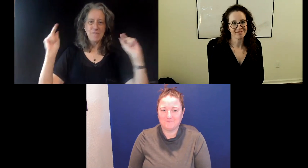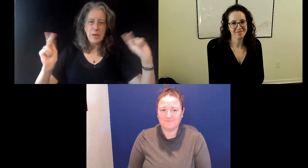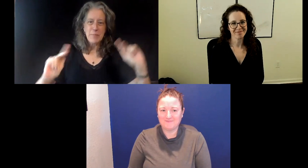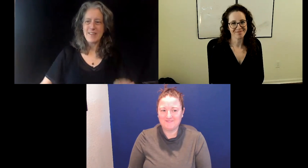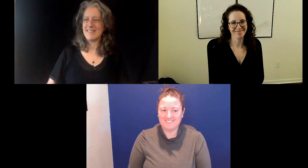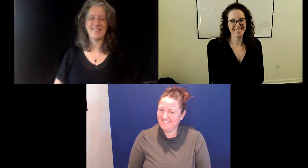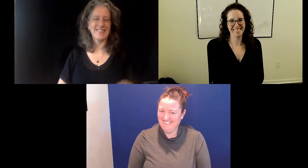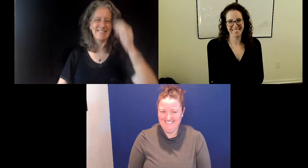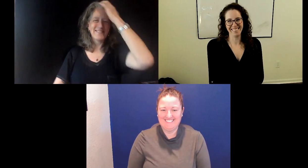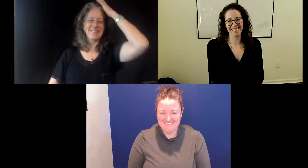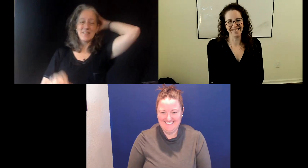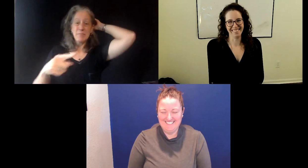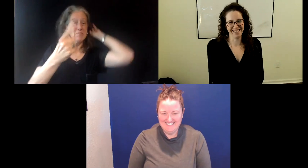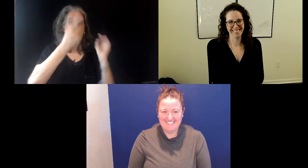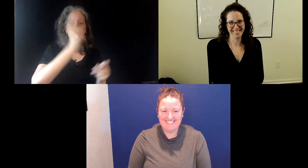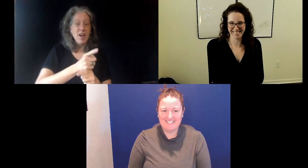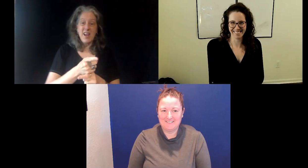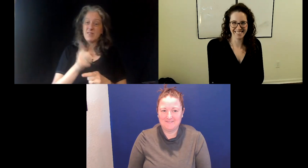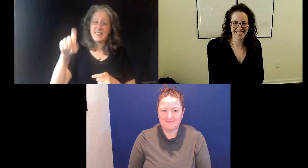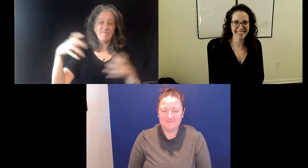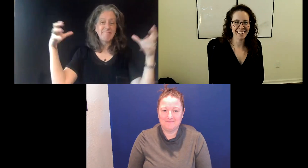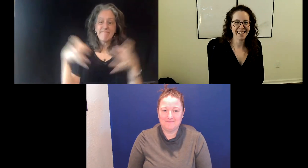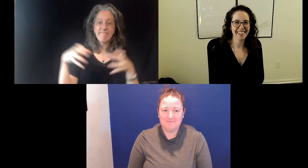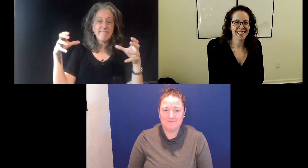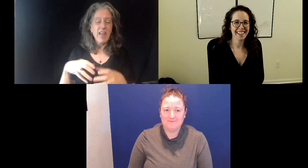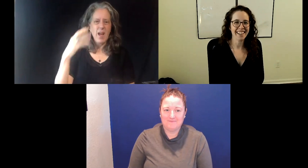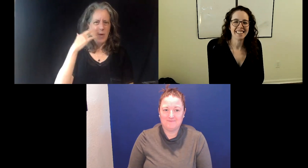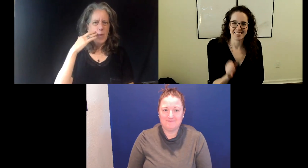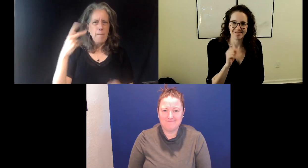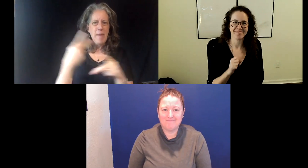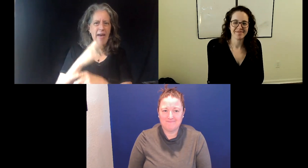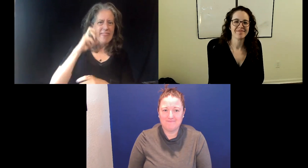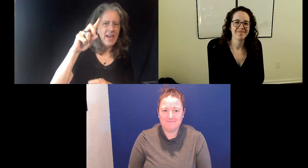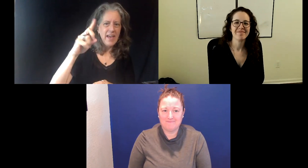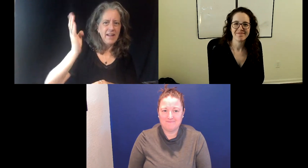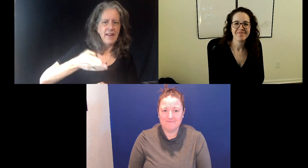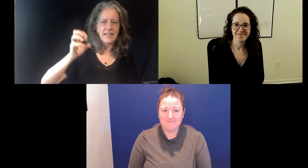with us take the time to be with us brave people so so we can't uh